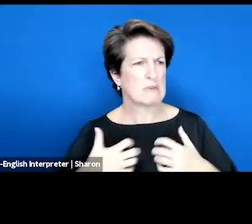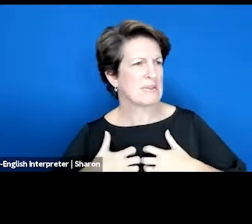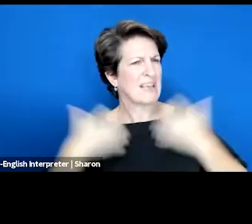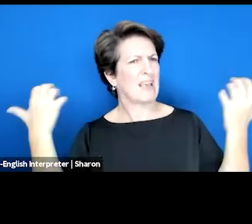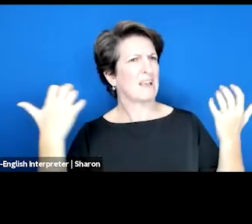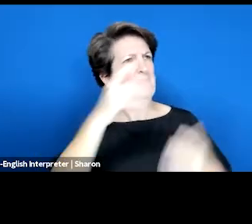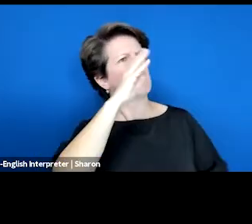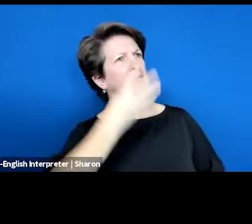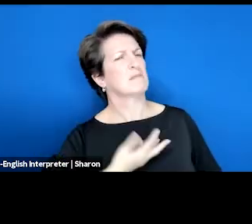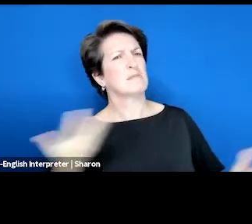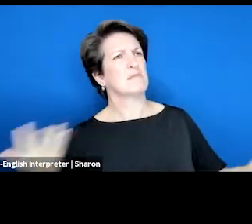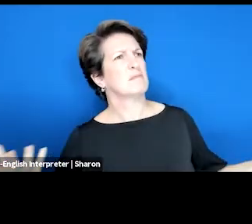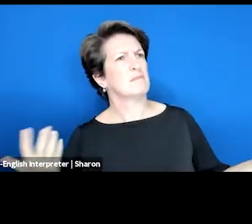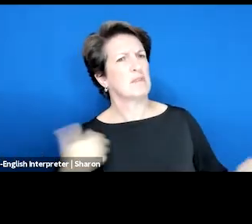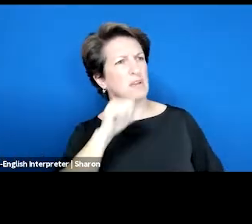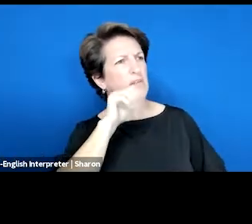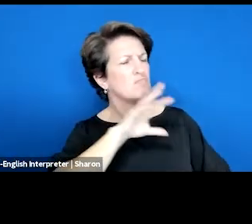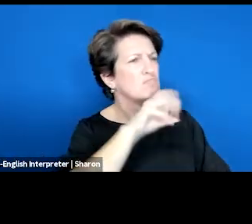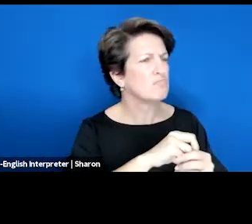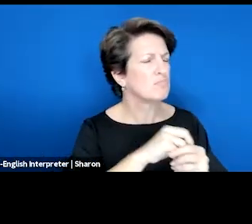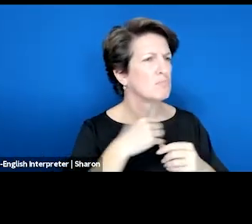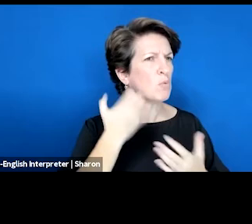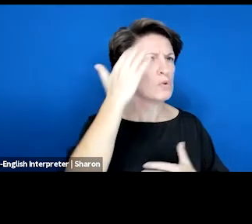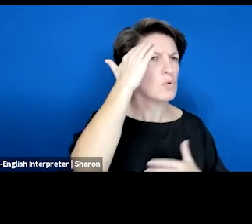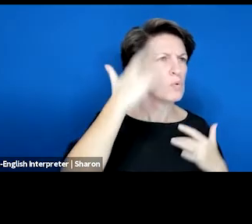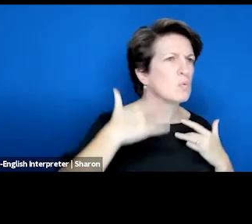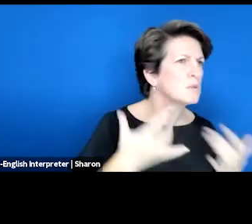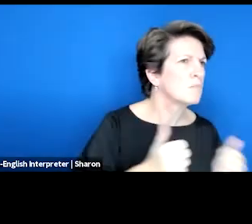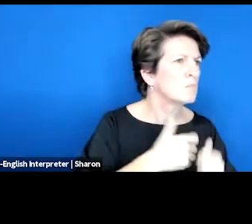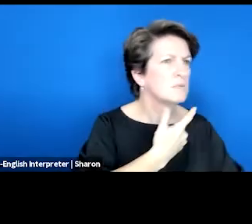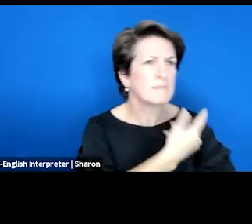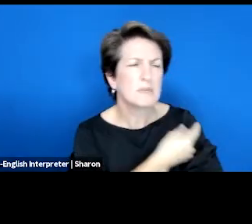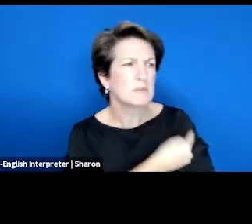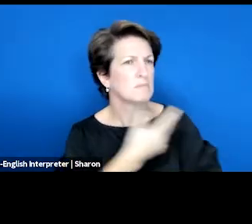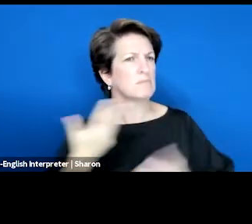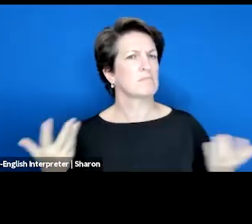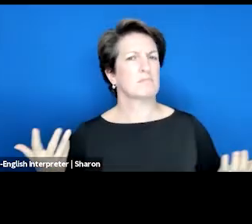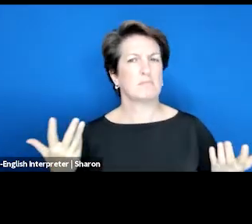like to talk a little bit about